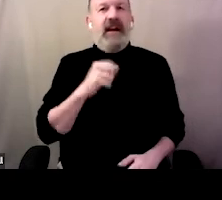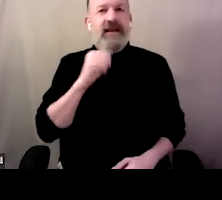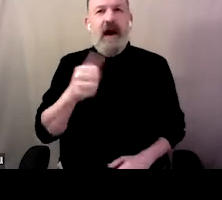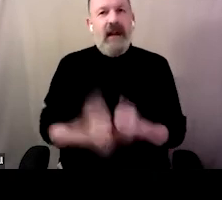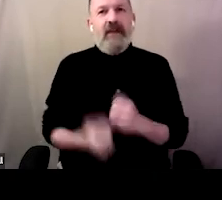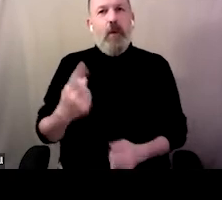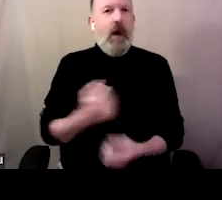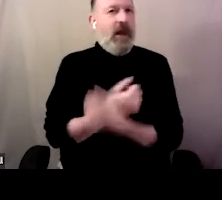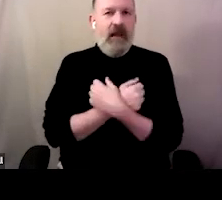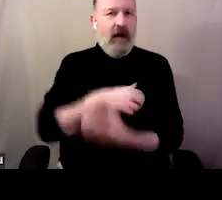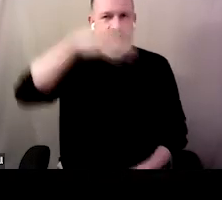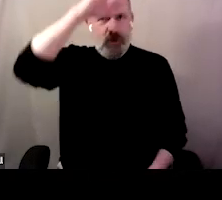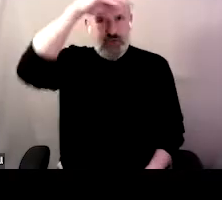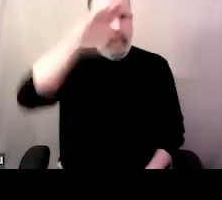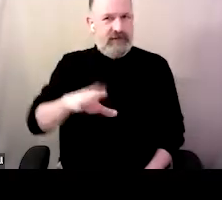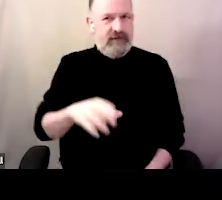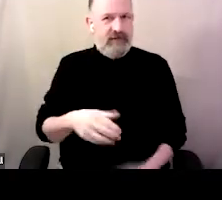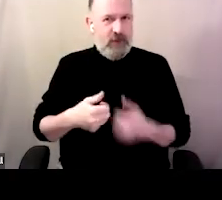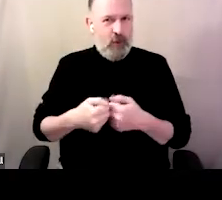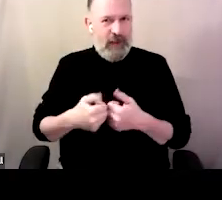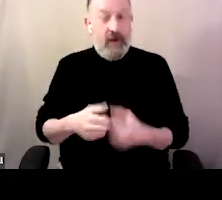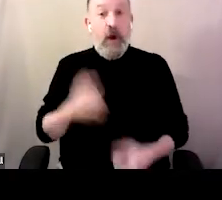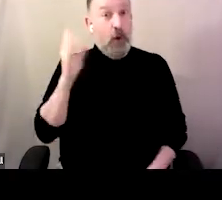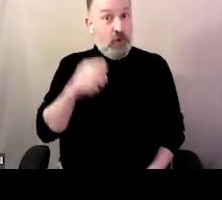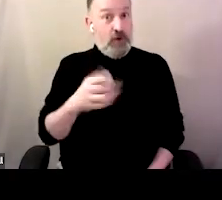CalebBarlow: Would you rather not love it and know it's authentic